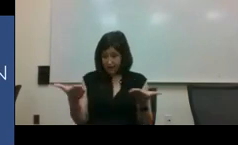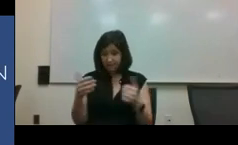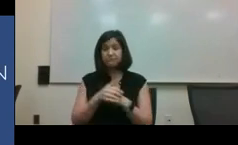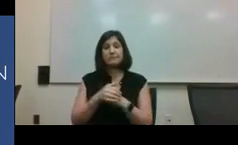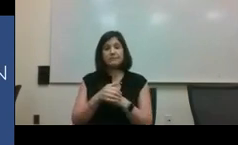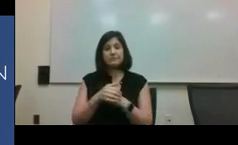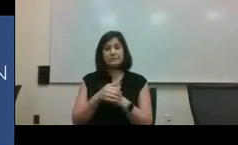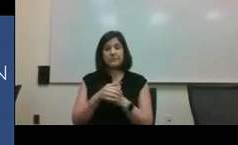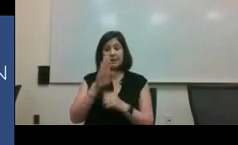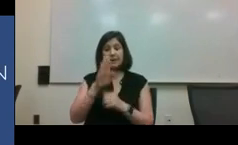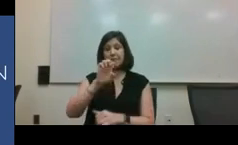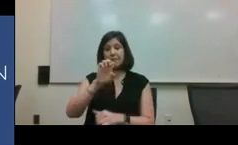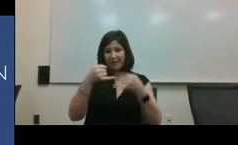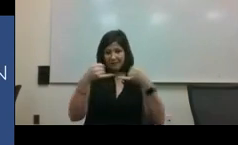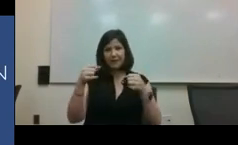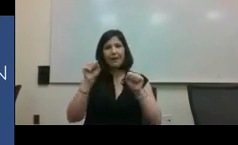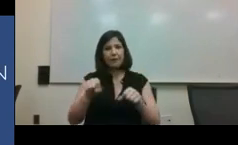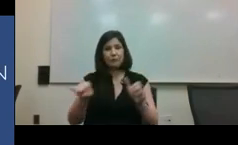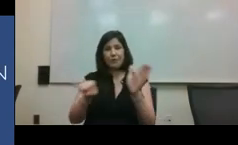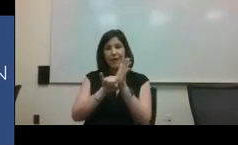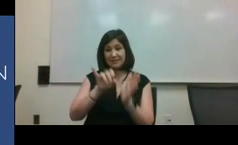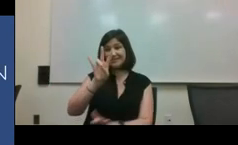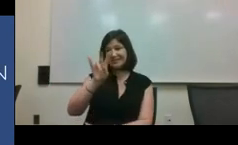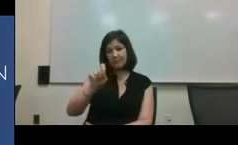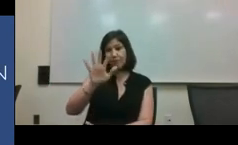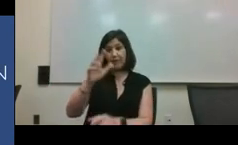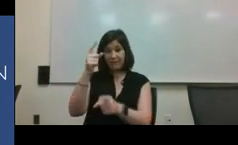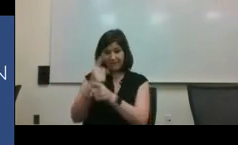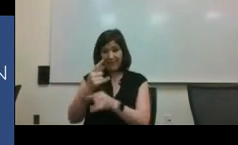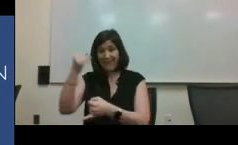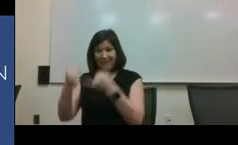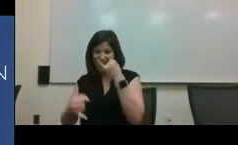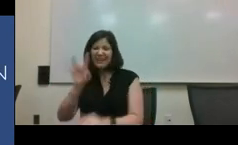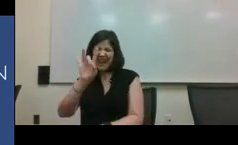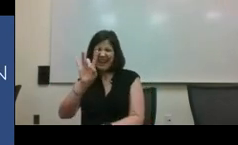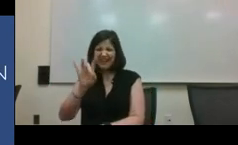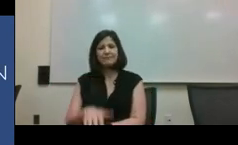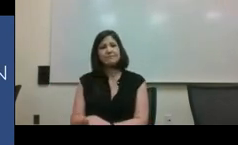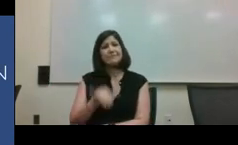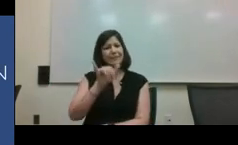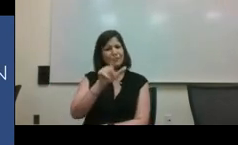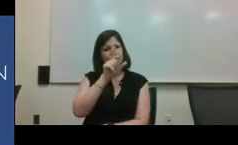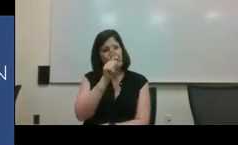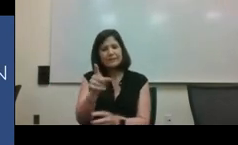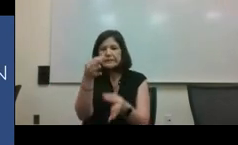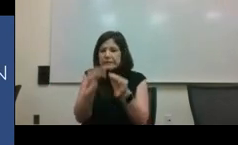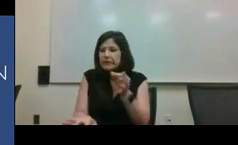And at baseline, they were able to identify 7.5 of those correctly by only eight. Again, these are very simple words.